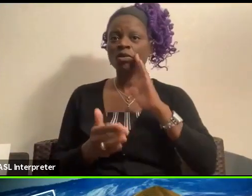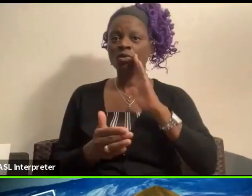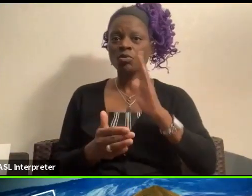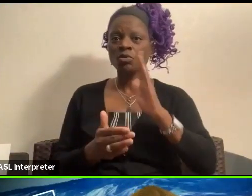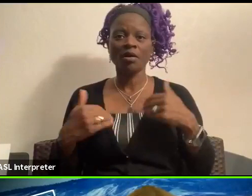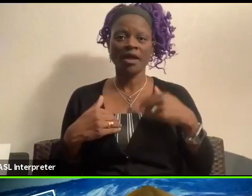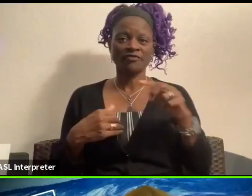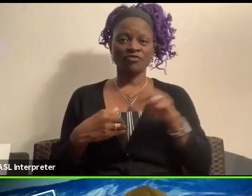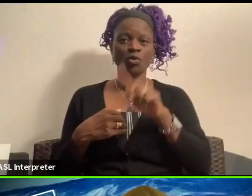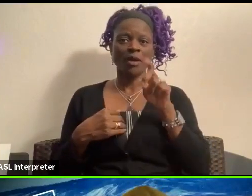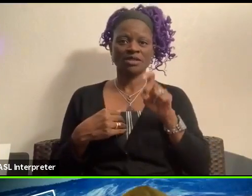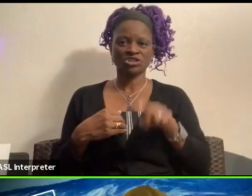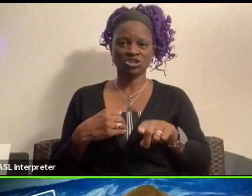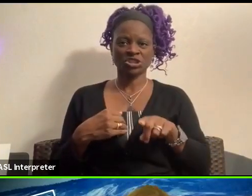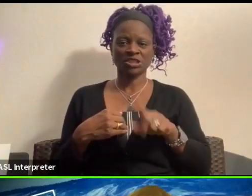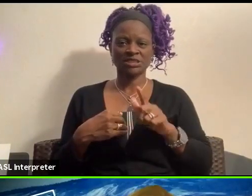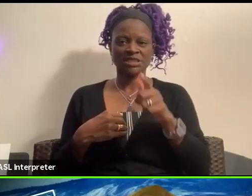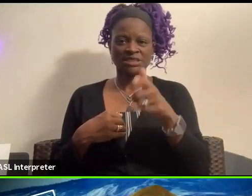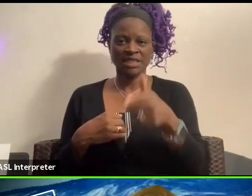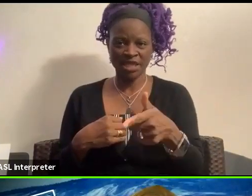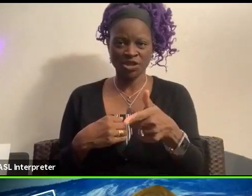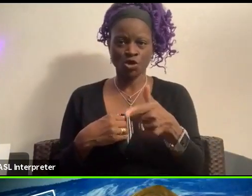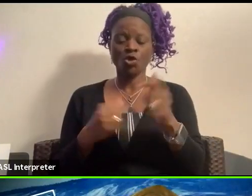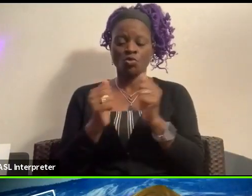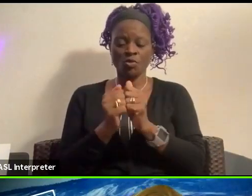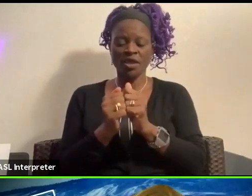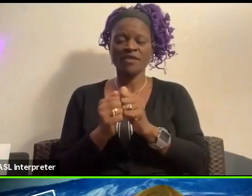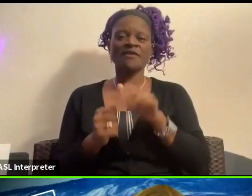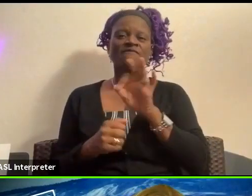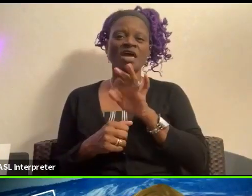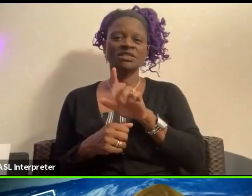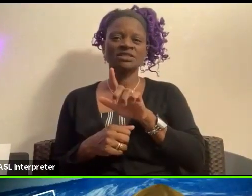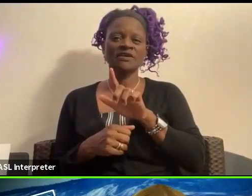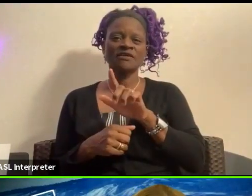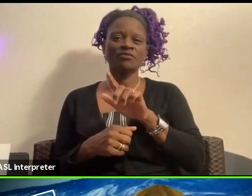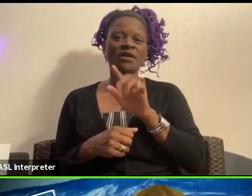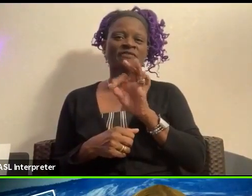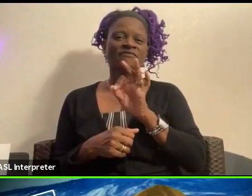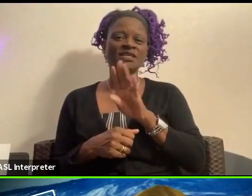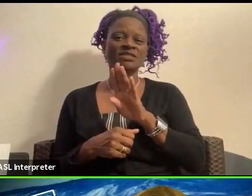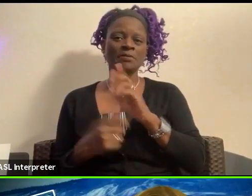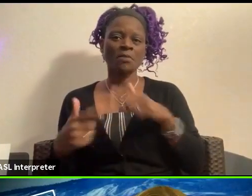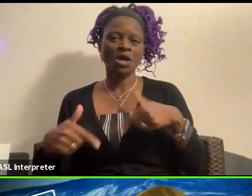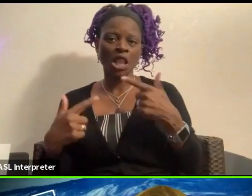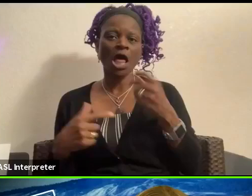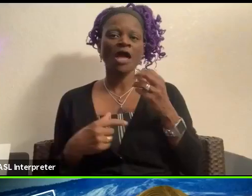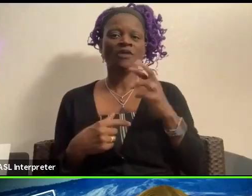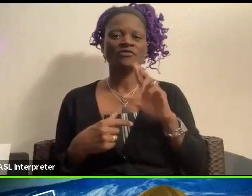you can either utilize Facebook live or you can email Public Affairs@sonoma-county.org with your questions.